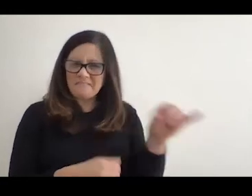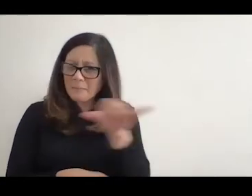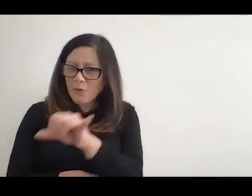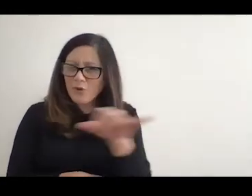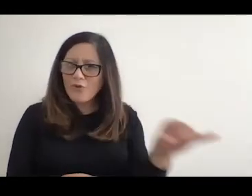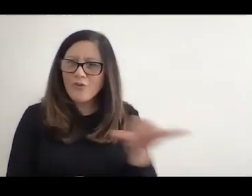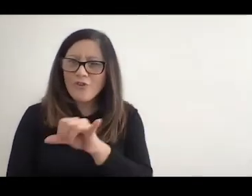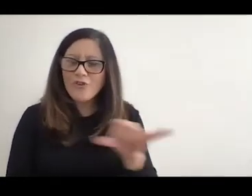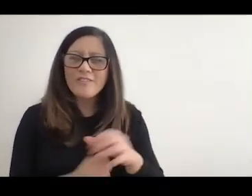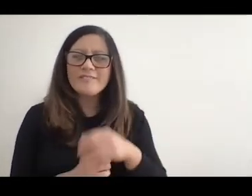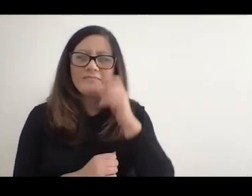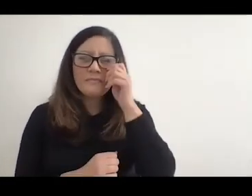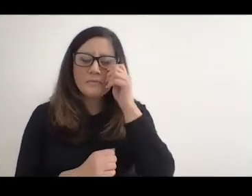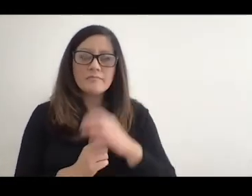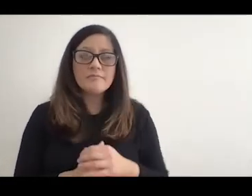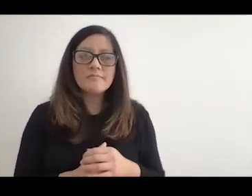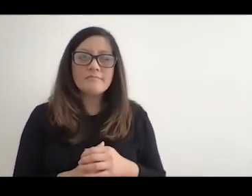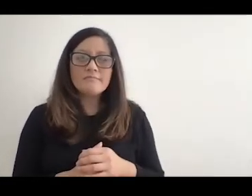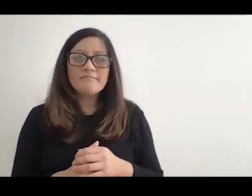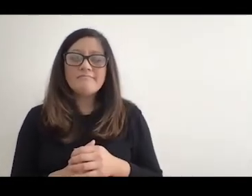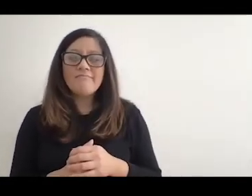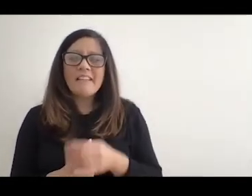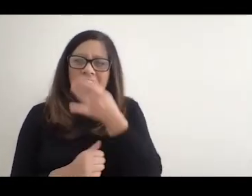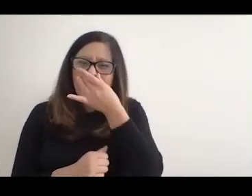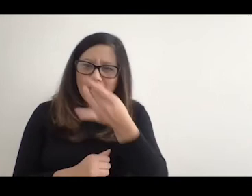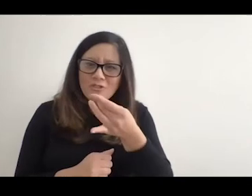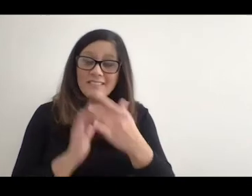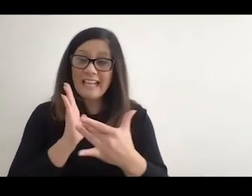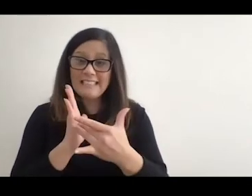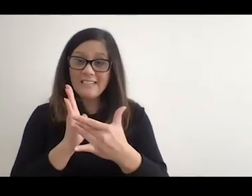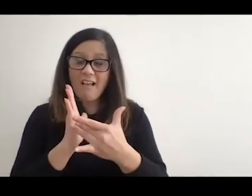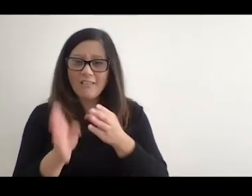It's something that's used in tech. You know the gentleman.